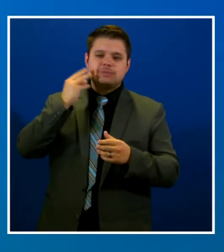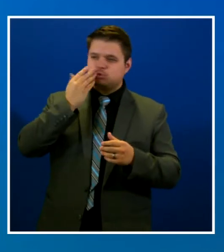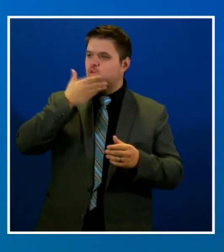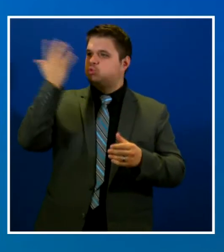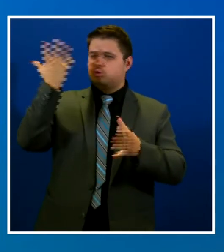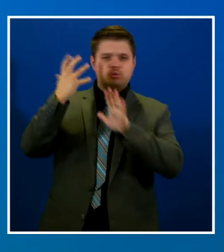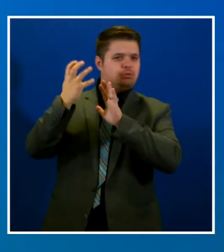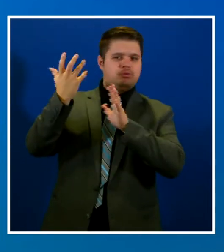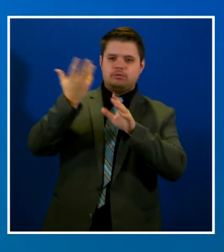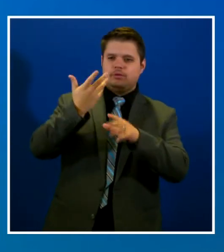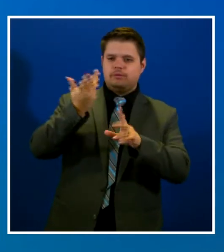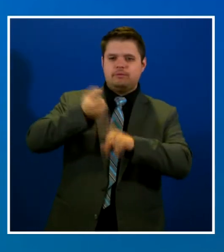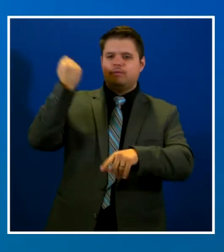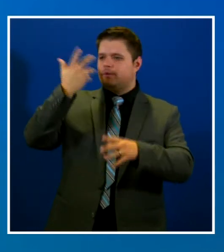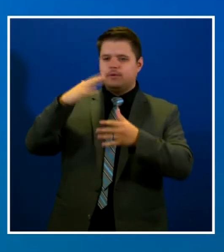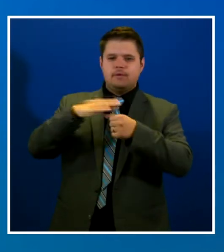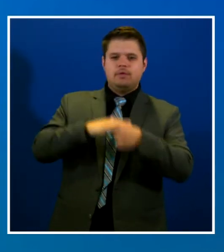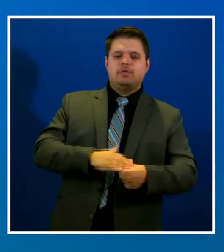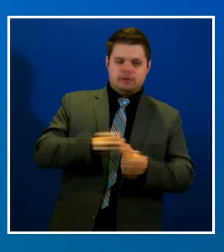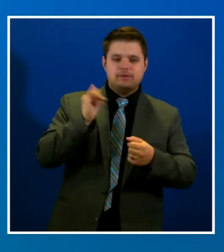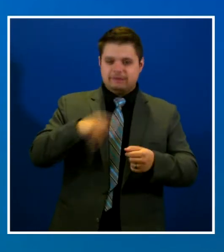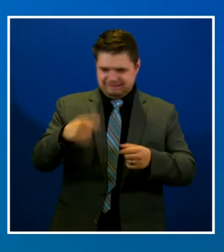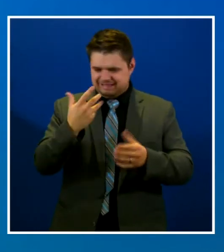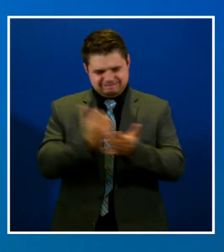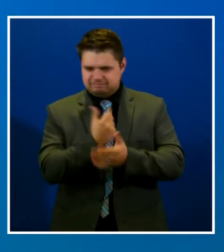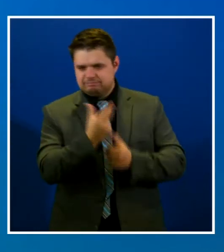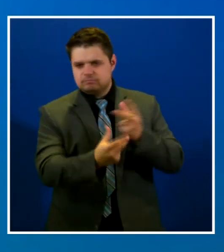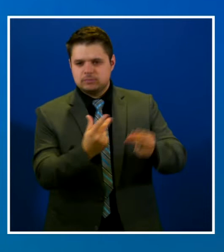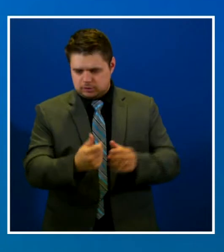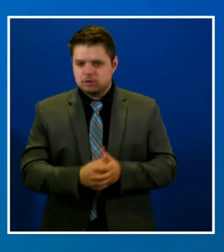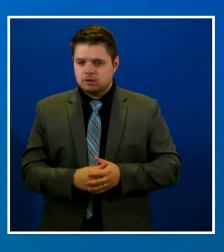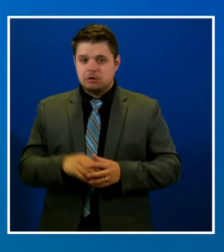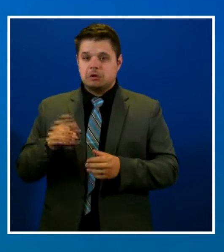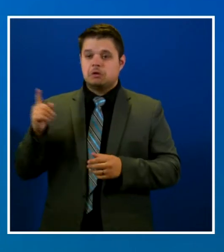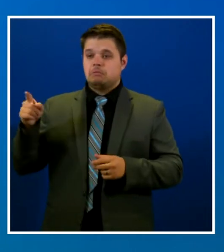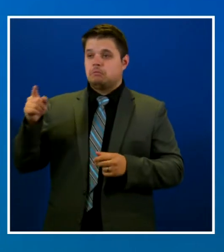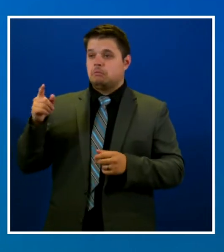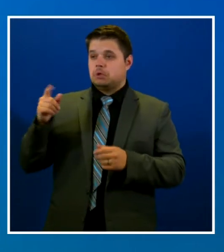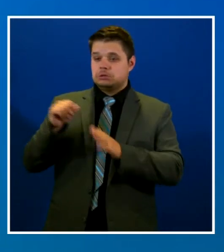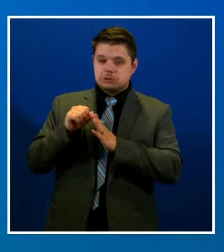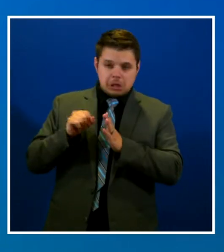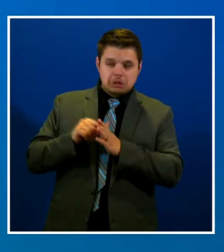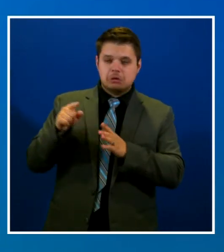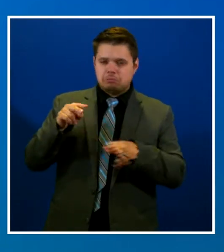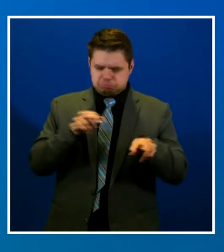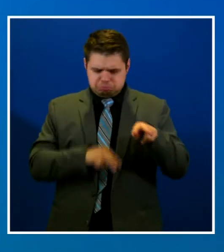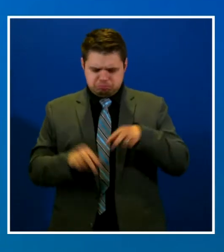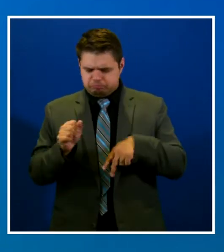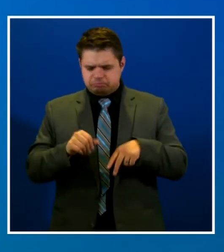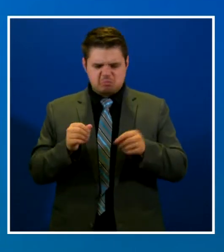timeline and expanded vaccine eligibility effective March 22,